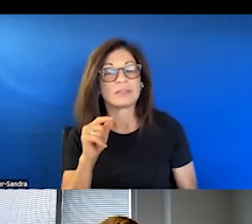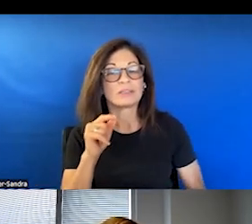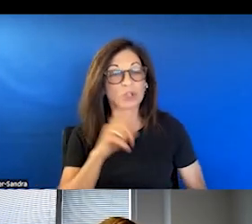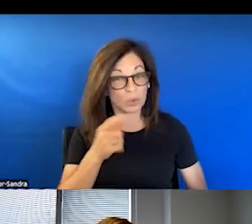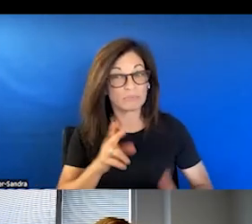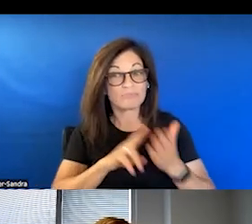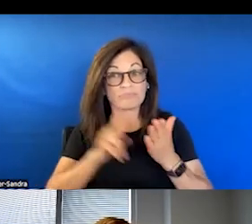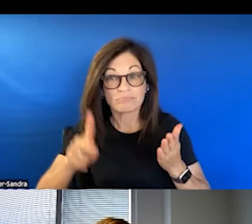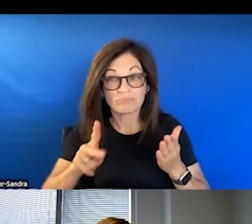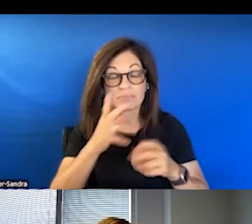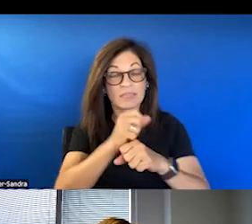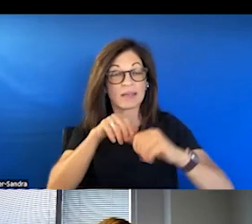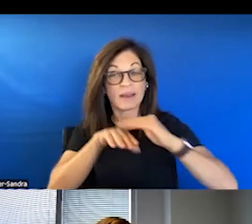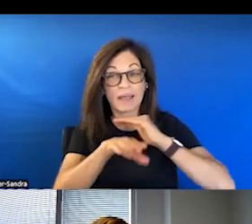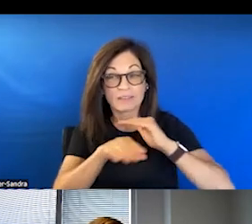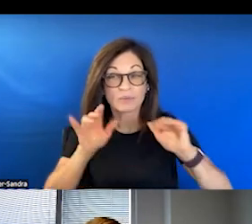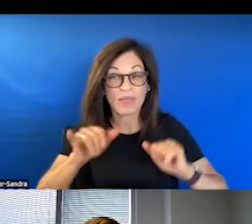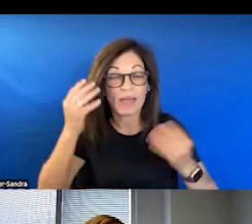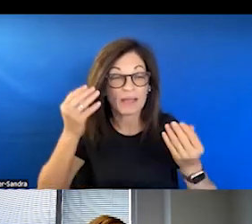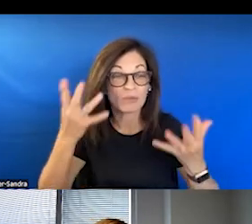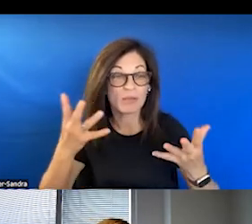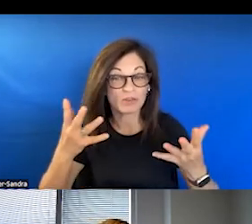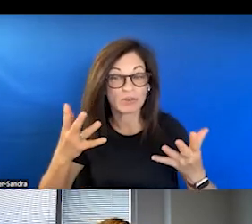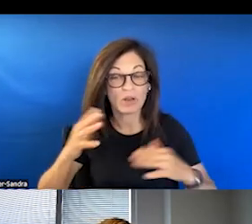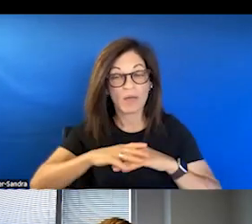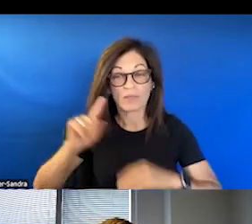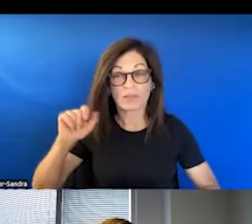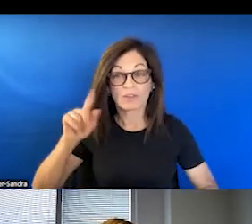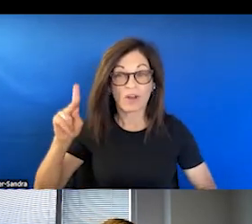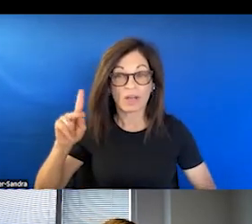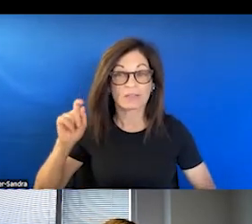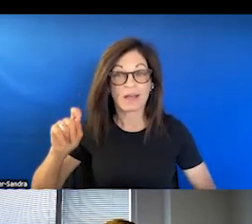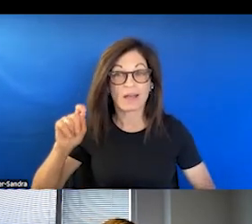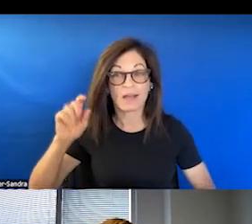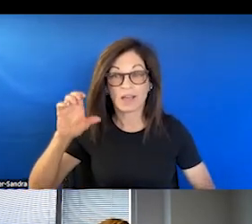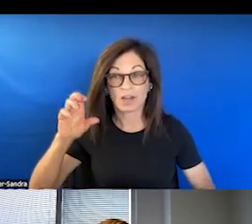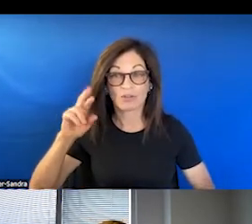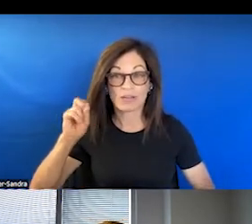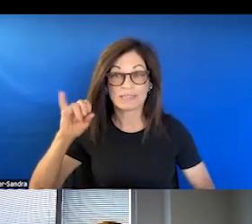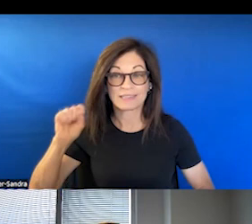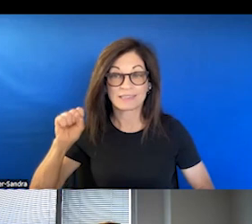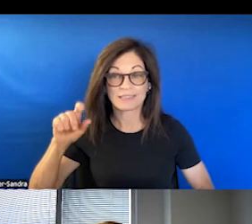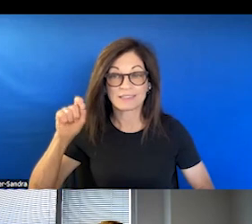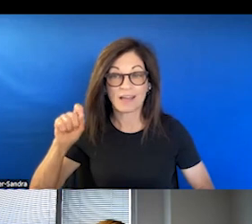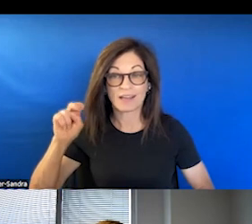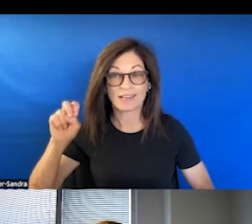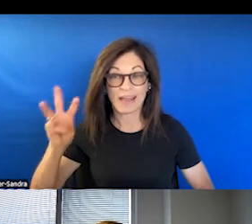GET ACCESS. TO, TO THAT INFORMATION ON THE TALK. TALK.CRISISNOW WEBSITE. WANTED TO FLAG